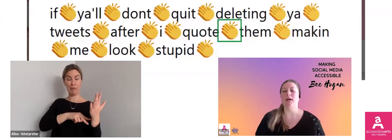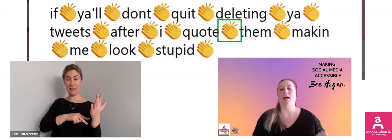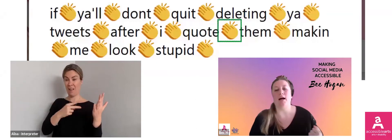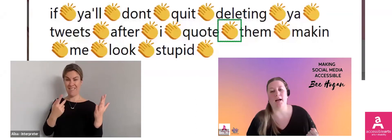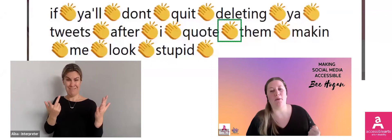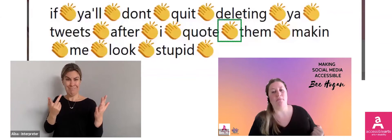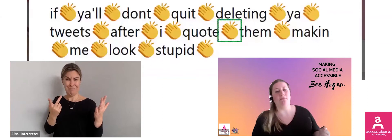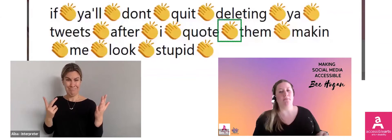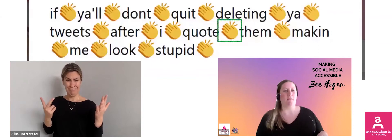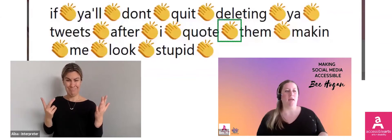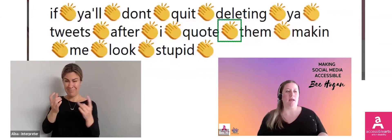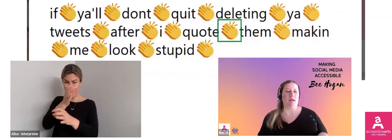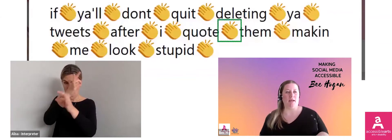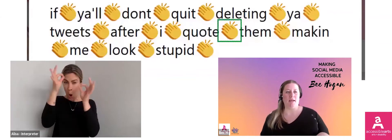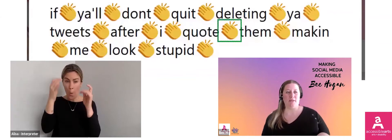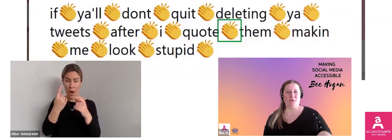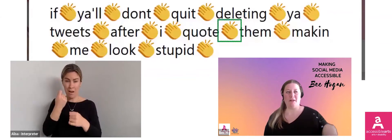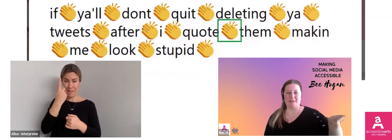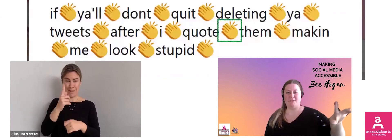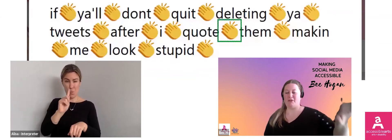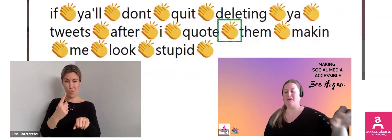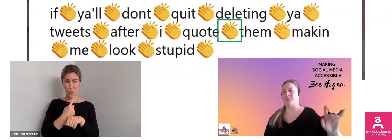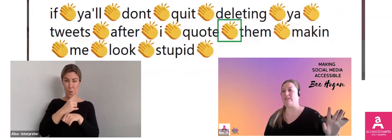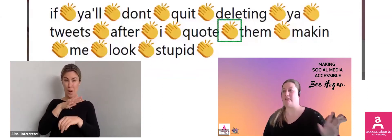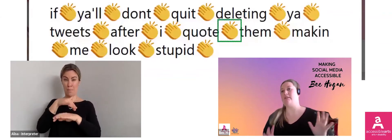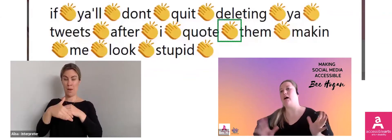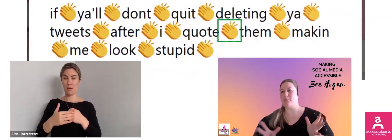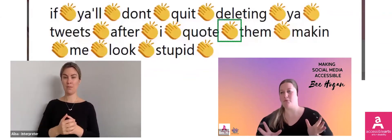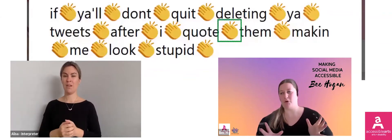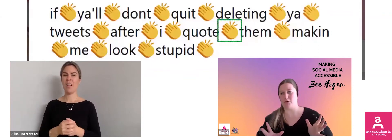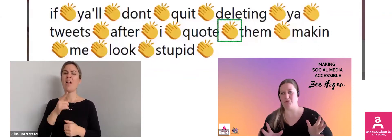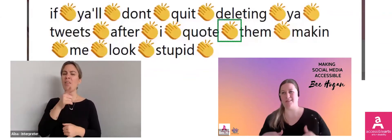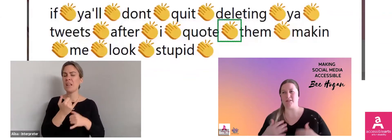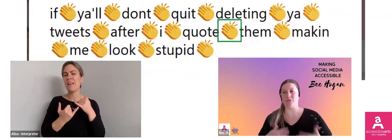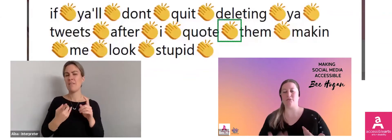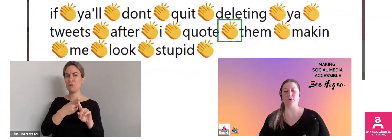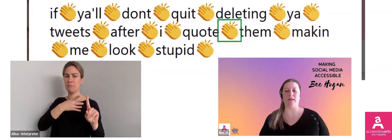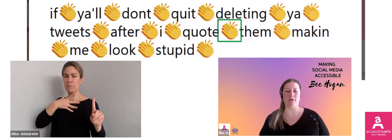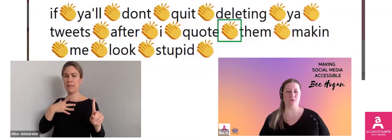This is a very specific type of post, and it is falling out of